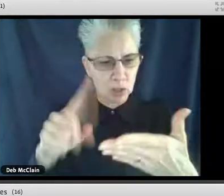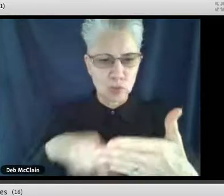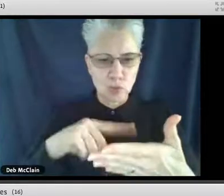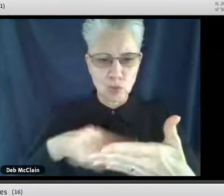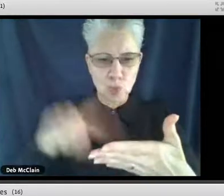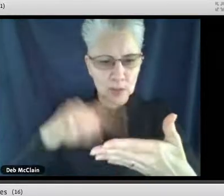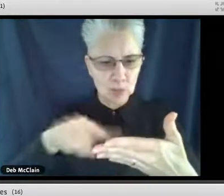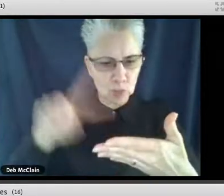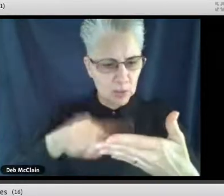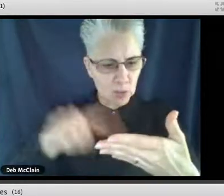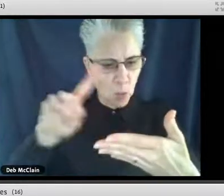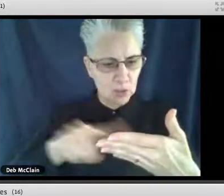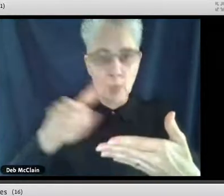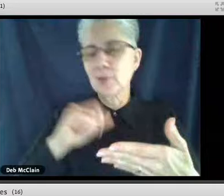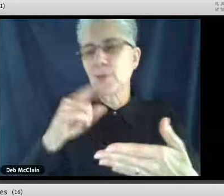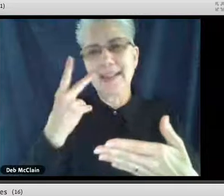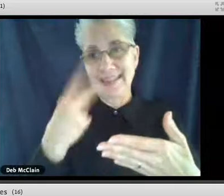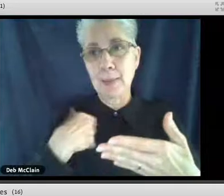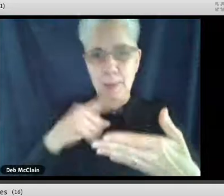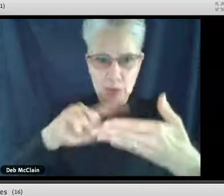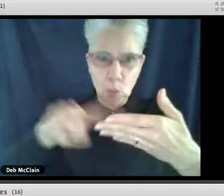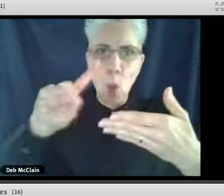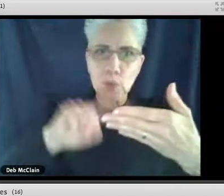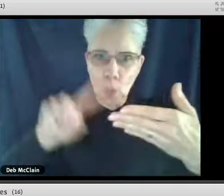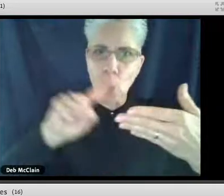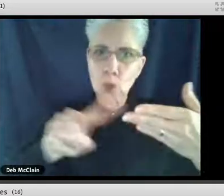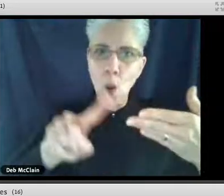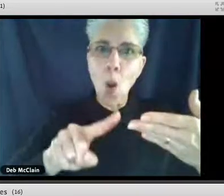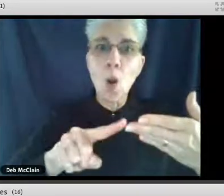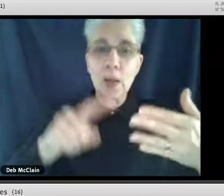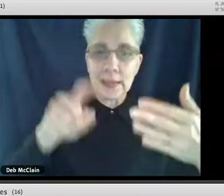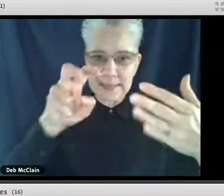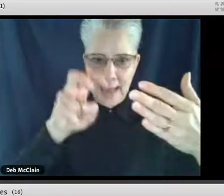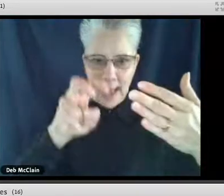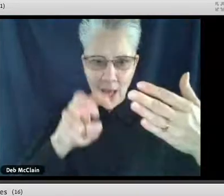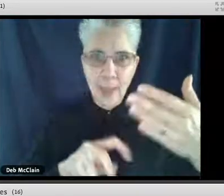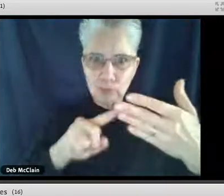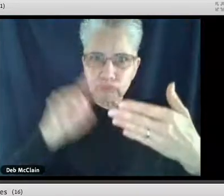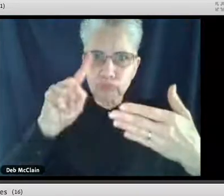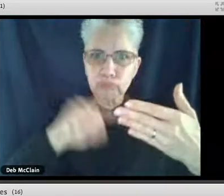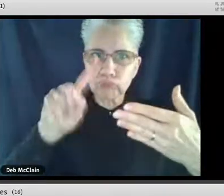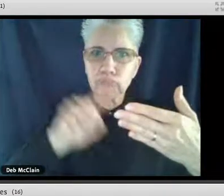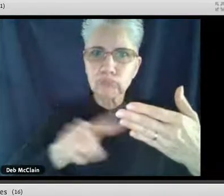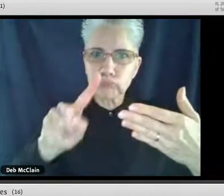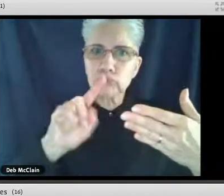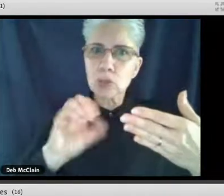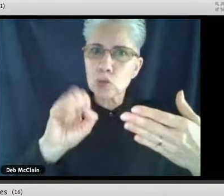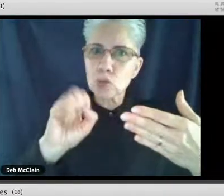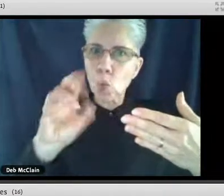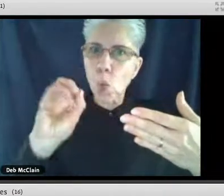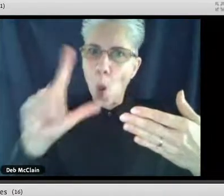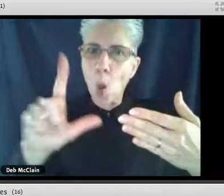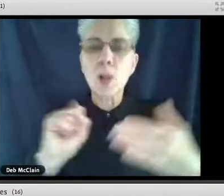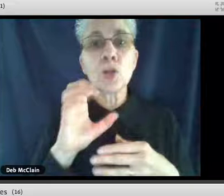I'm scrolling with my hand, you can't see me, down the page. So people are used to that.